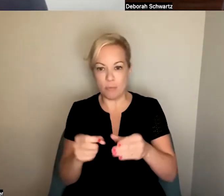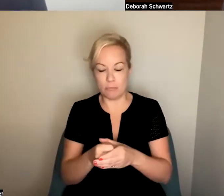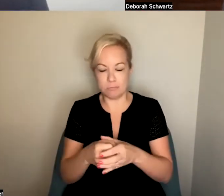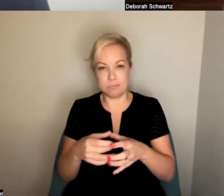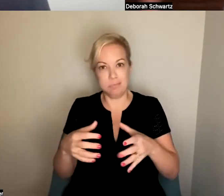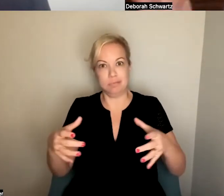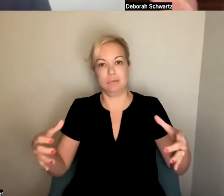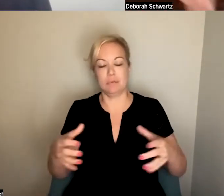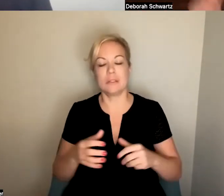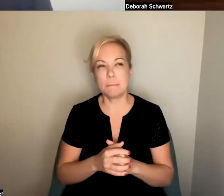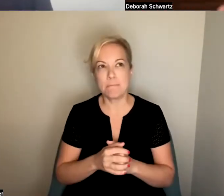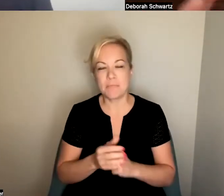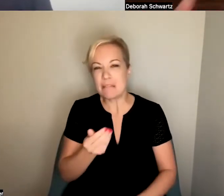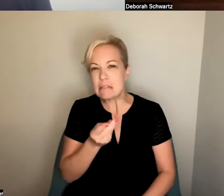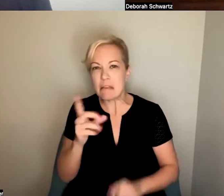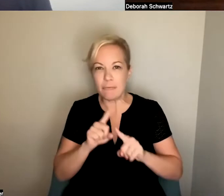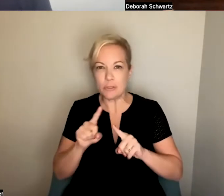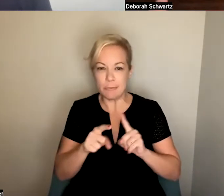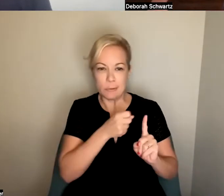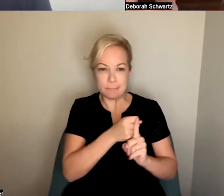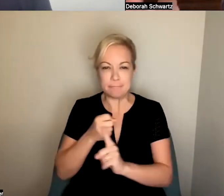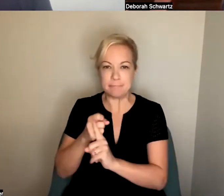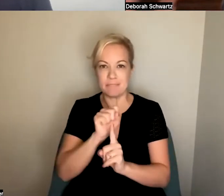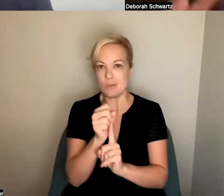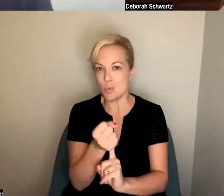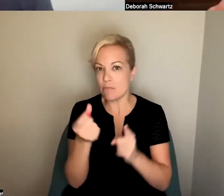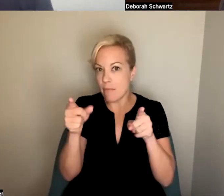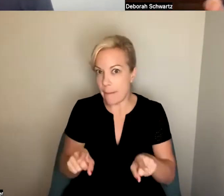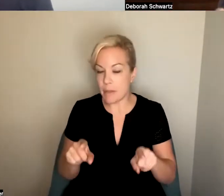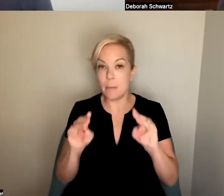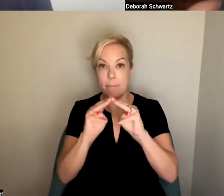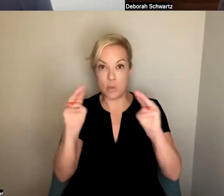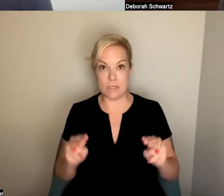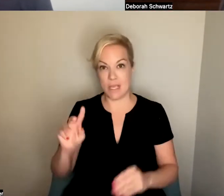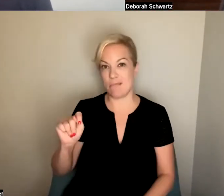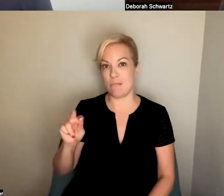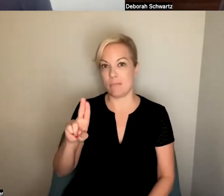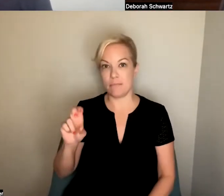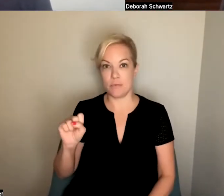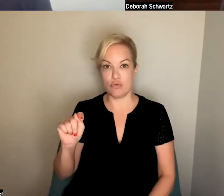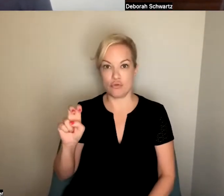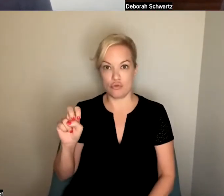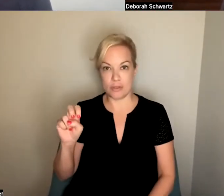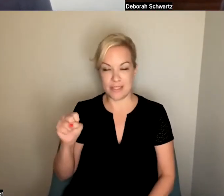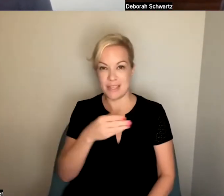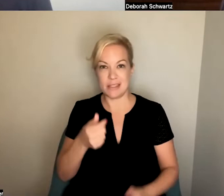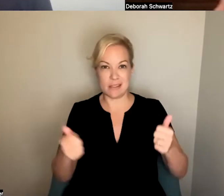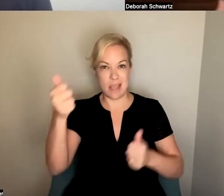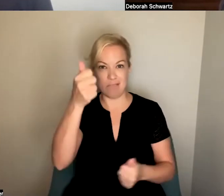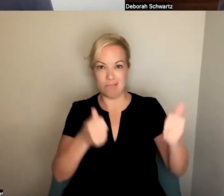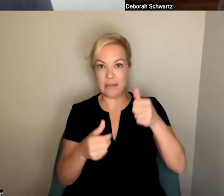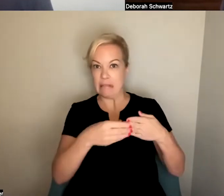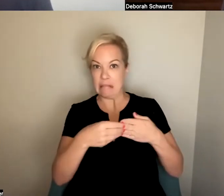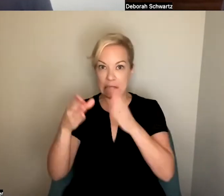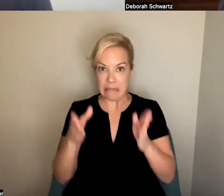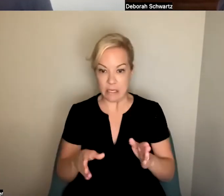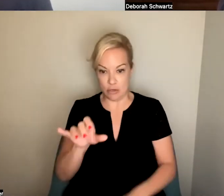a couple of cases, museums where the trustees and the leadership of the institution poured enormous